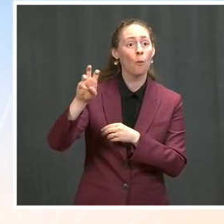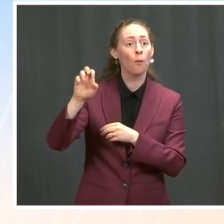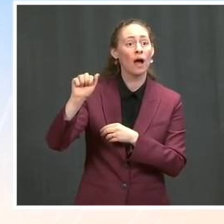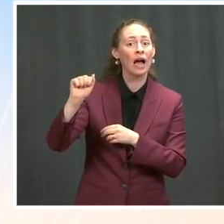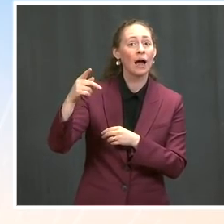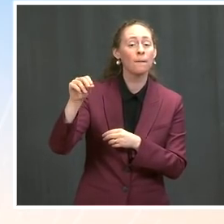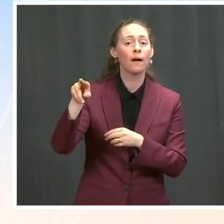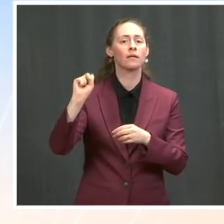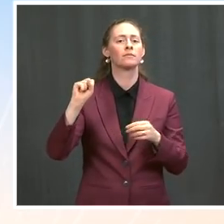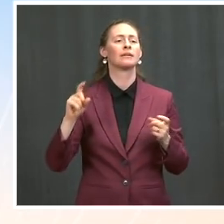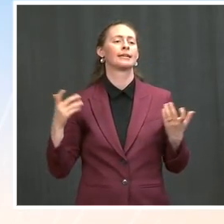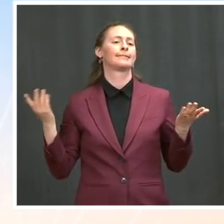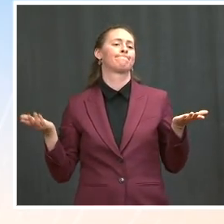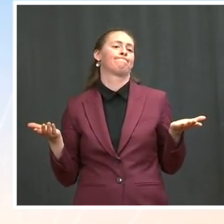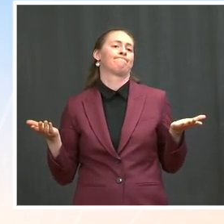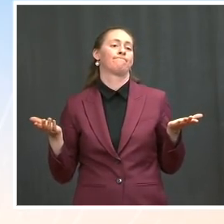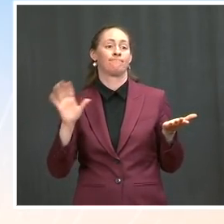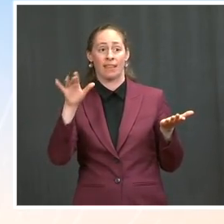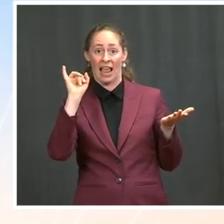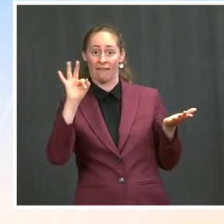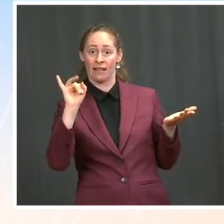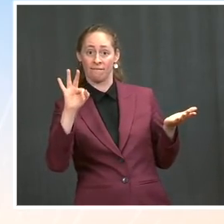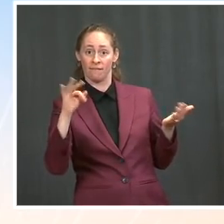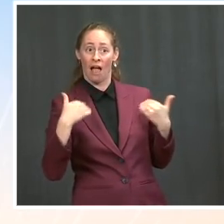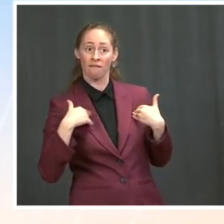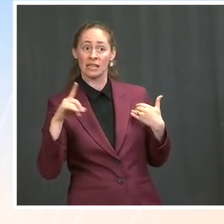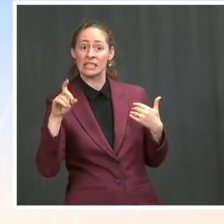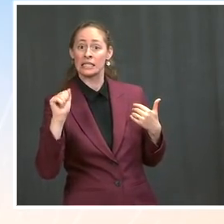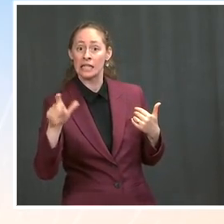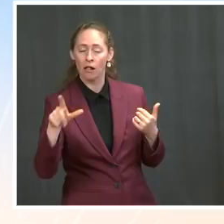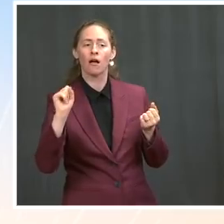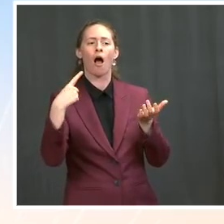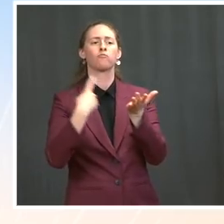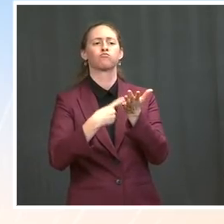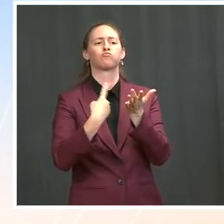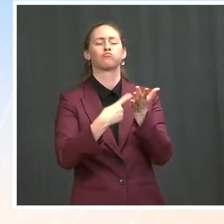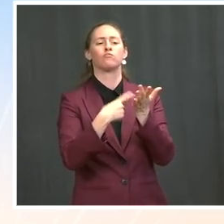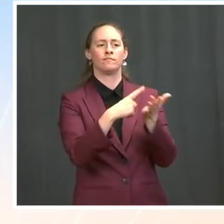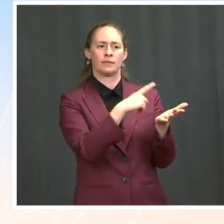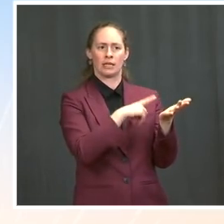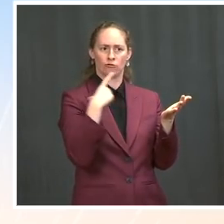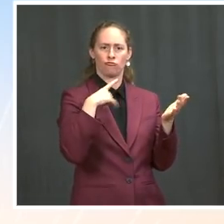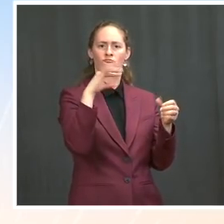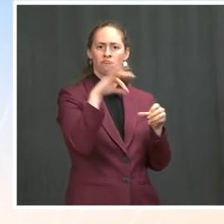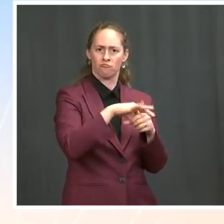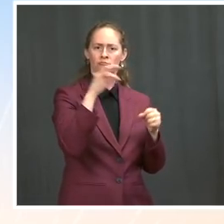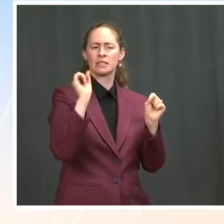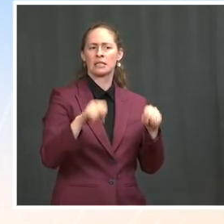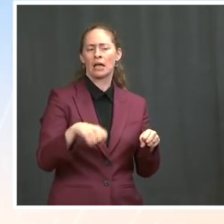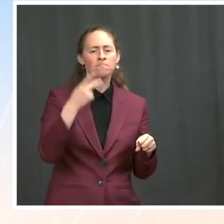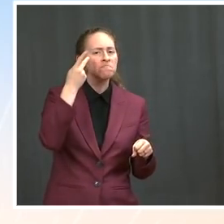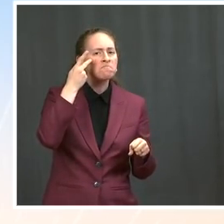we're happy to have the discussion about the legislative vote count. Go ahead. The Press: Thank you, Jen. I thought you didn't take my question, and so